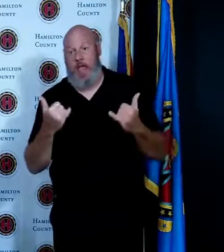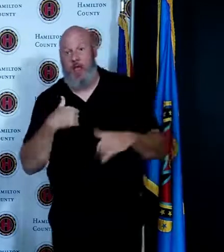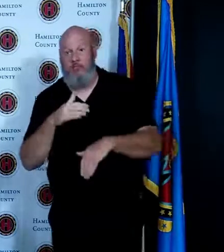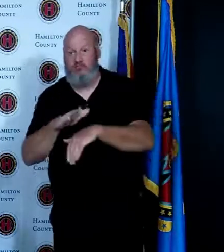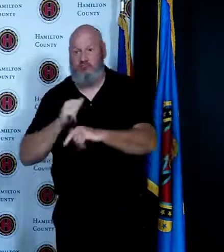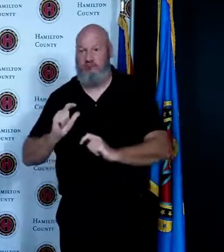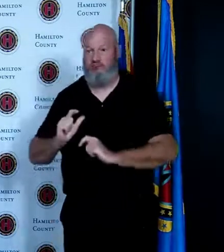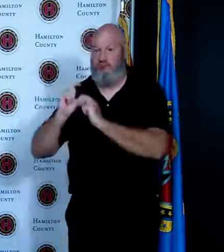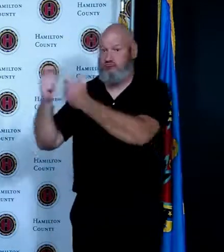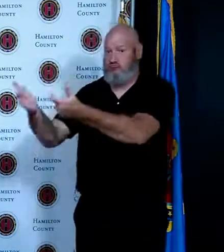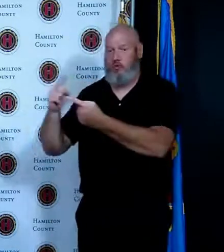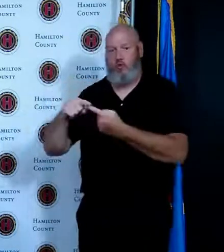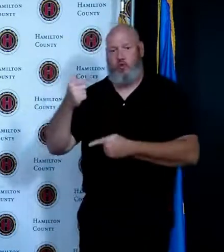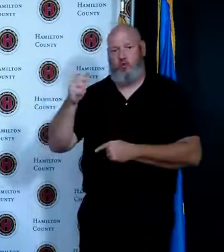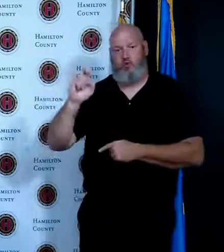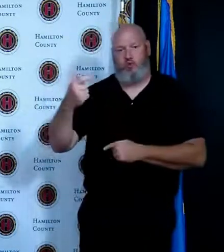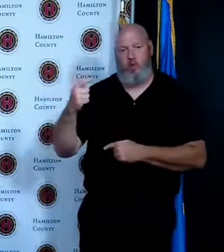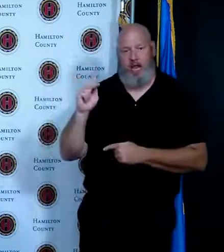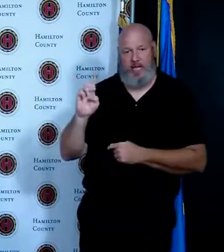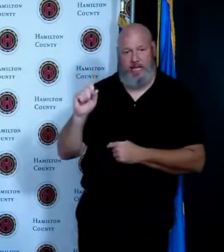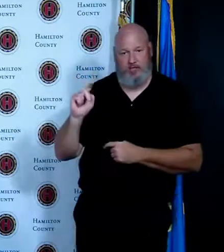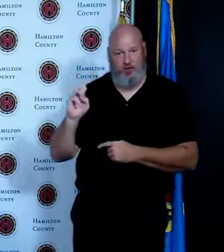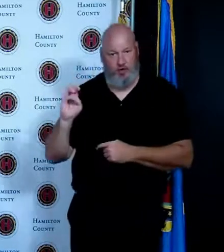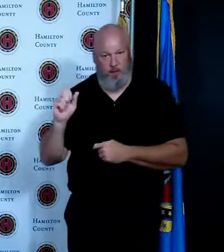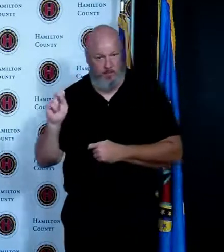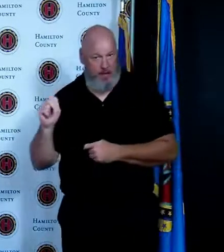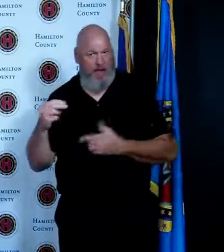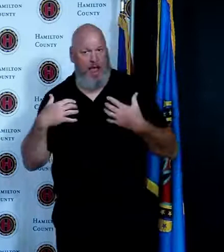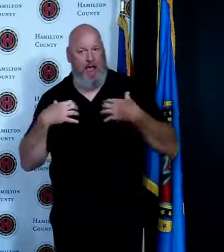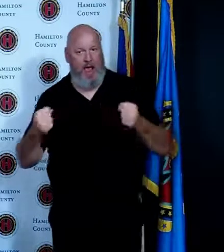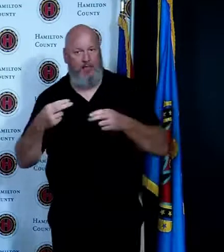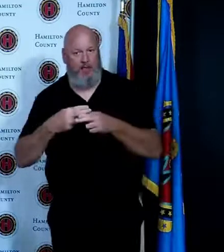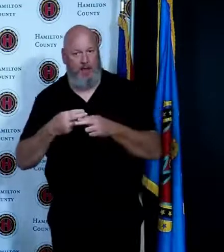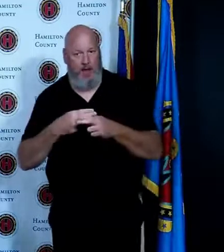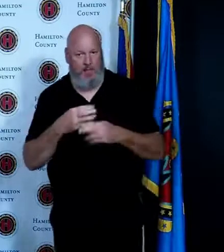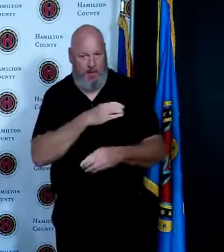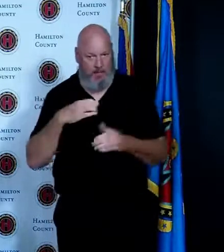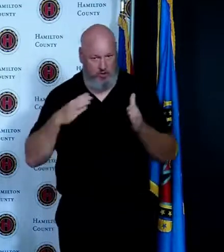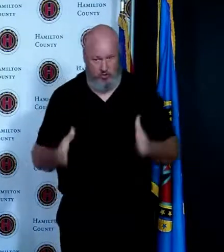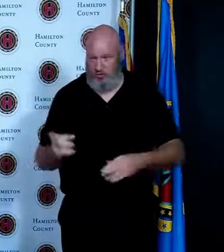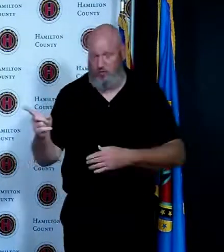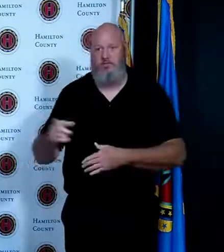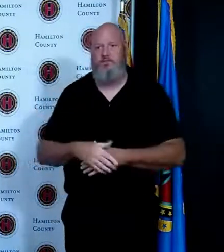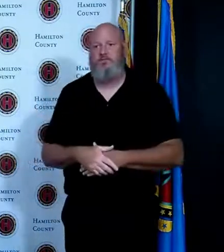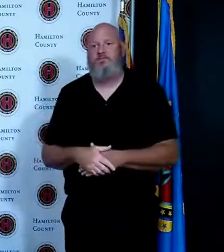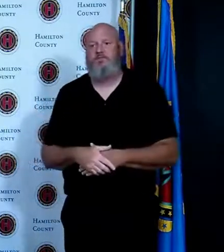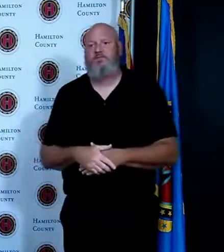who is tasked with the enforcement and what we anticipate in Hamilton County